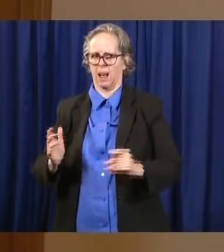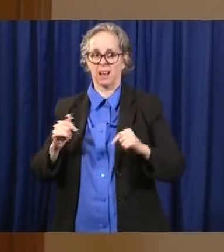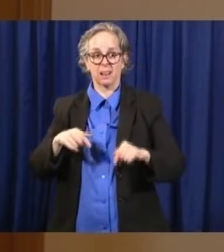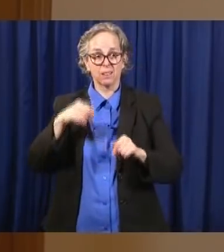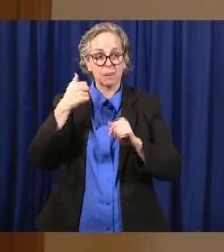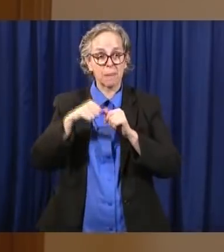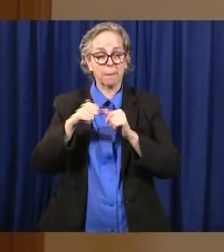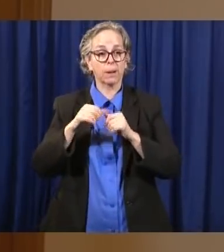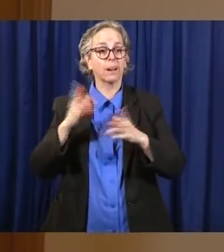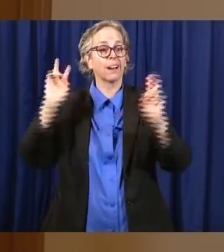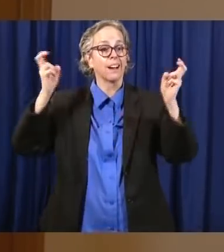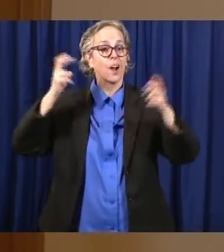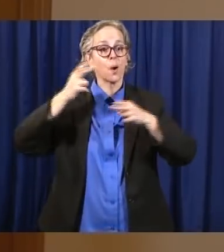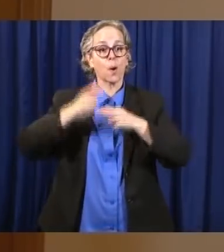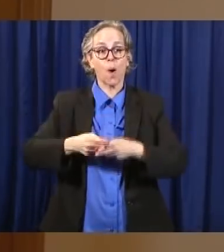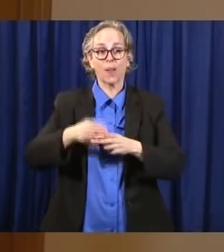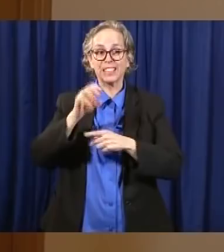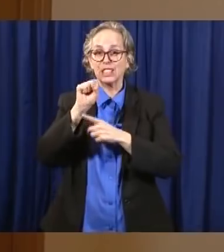IT WAS IMPORTANT FROM THE